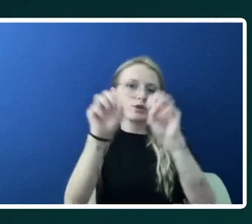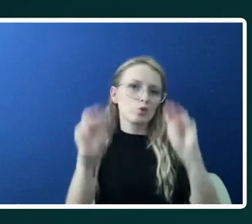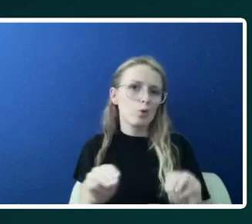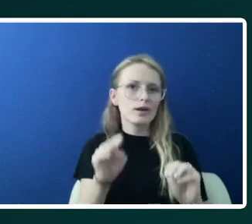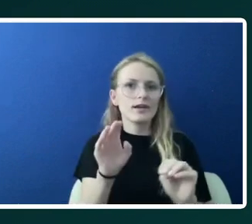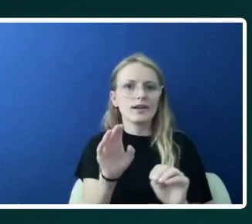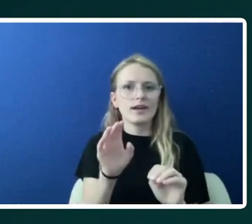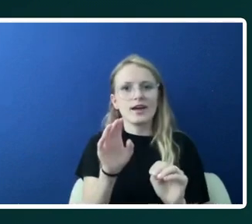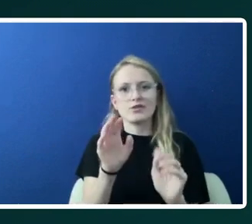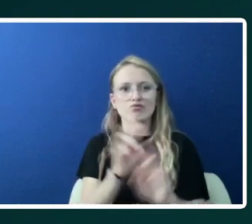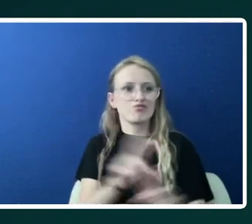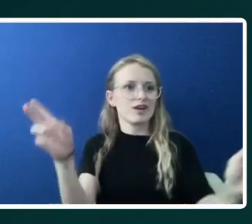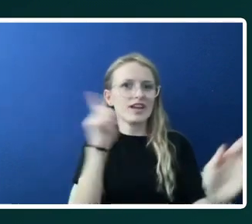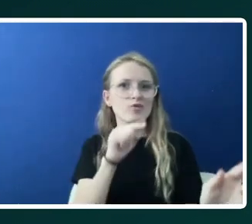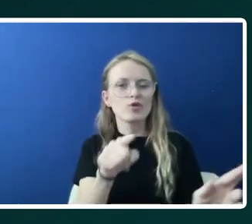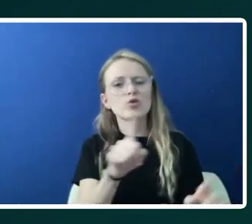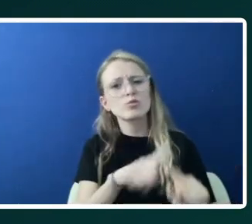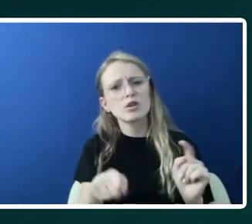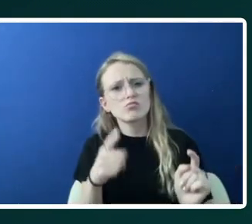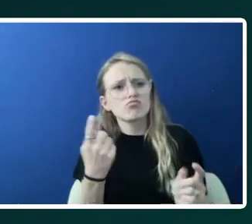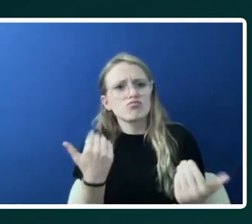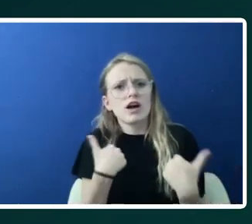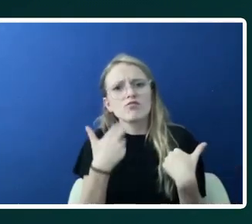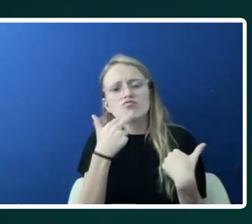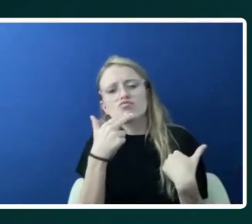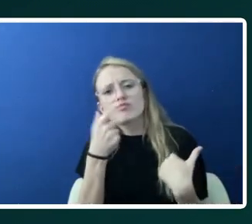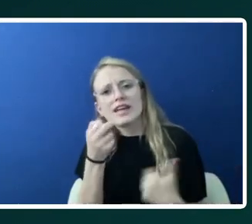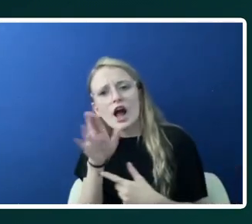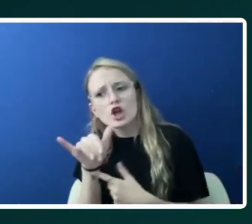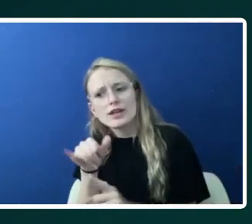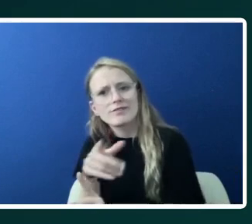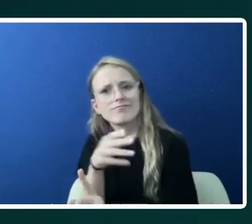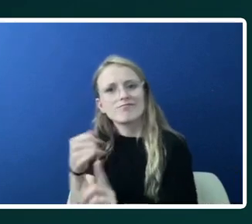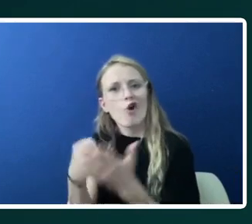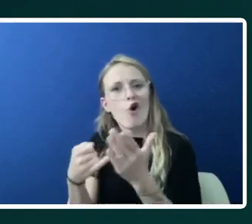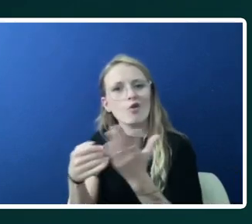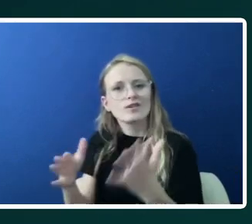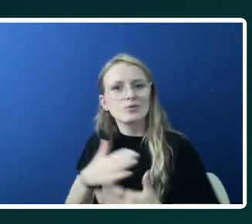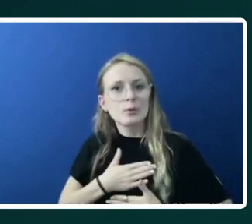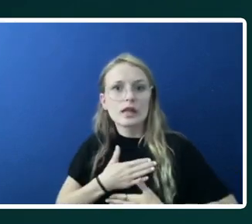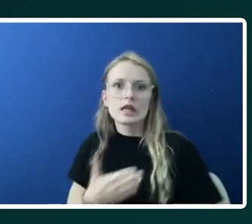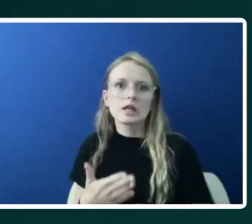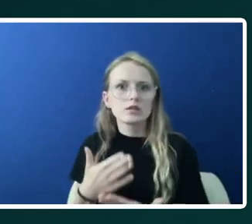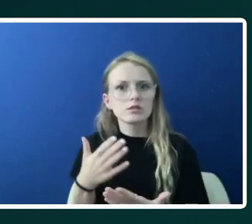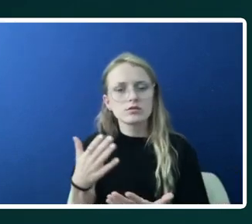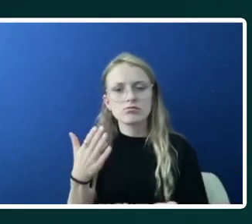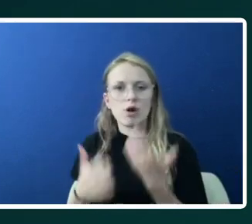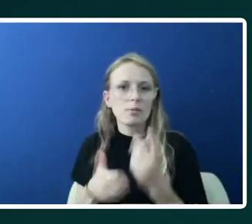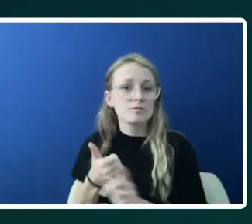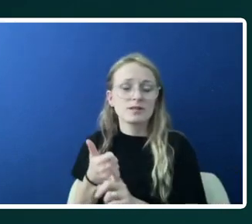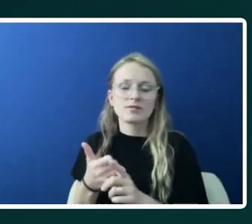are always little galleries and artists willing -- who would probably be very happy to help you.